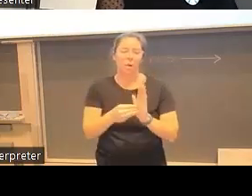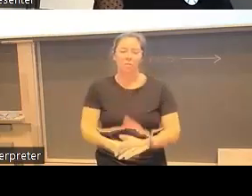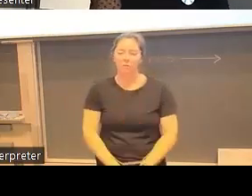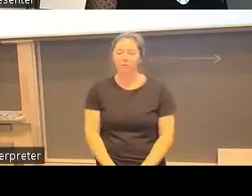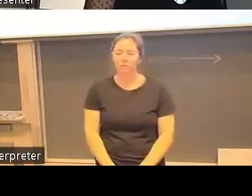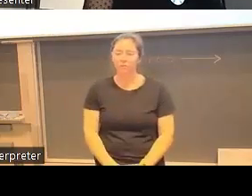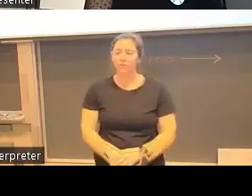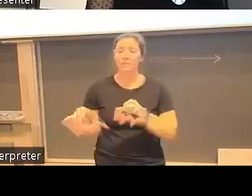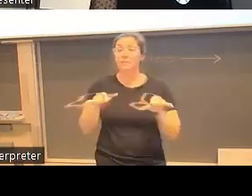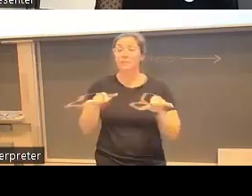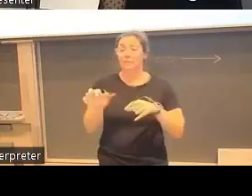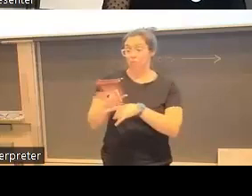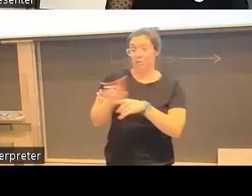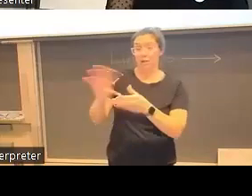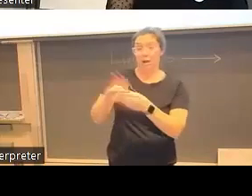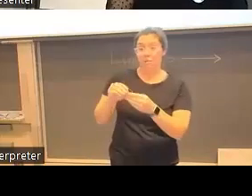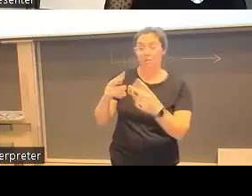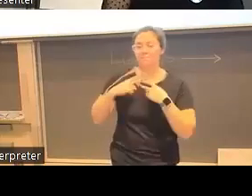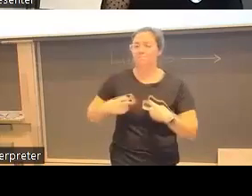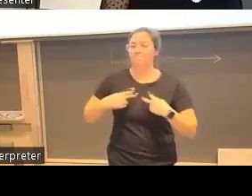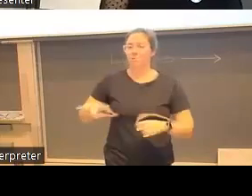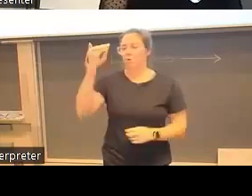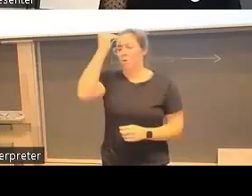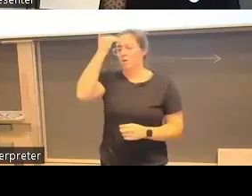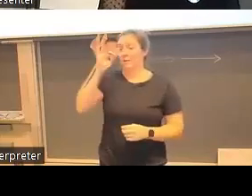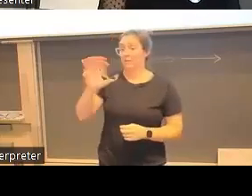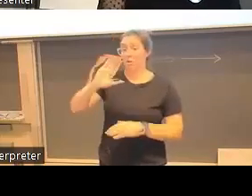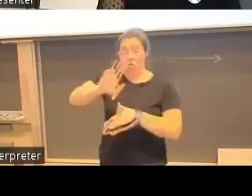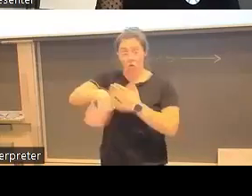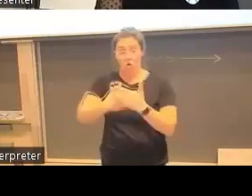same resident went on to reflect their awareness that faculty are not all trained medical Educators